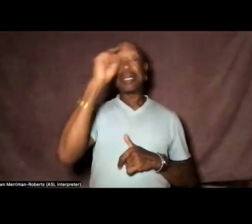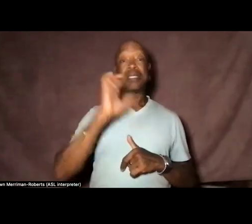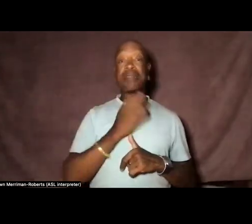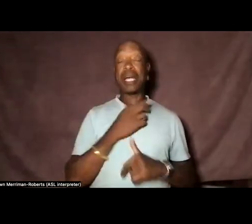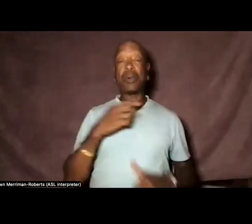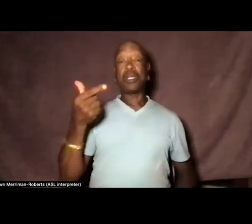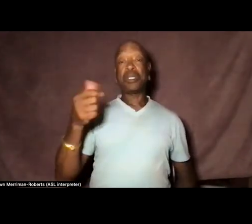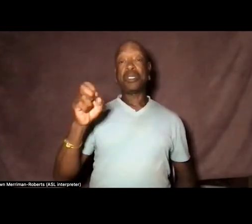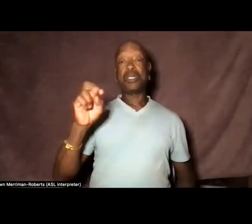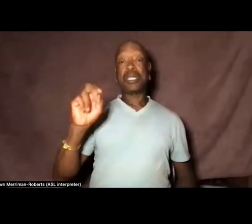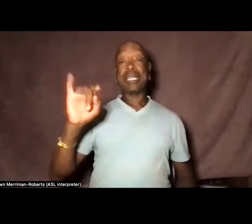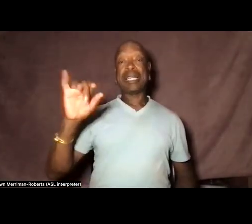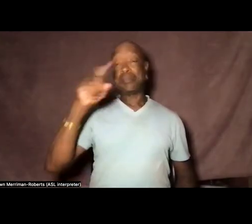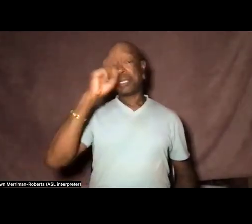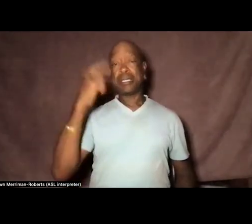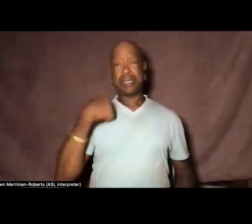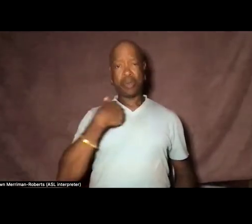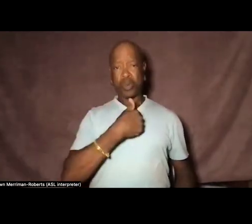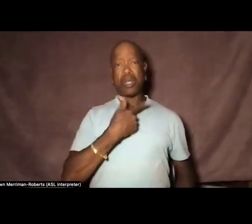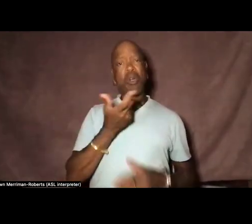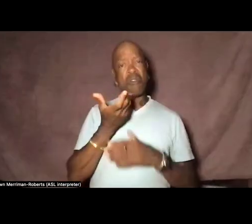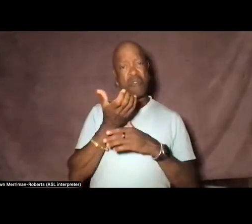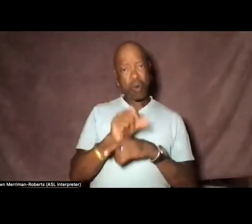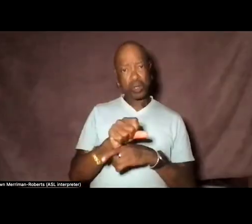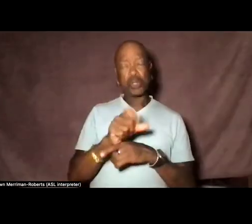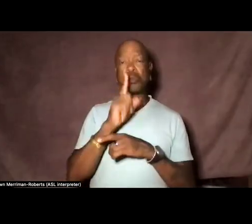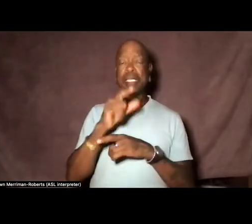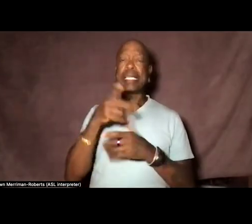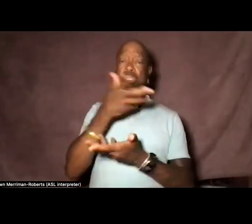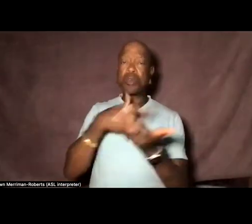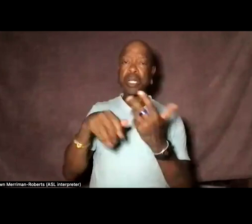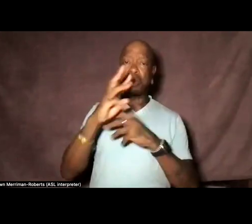way that we are forced to interact with the world around us and the ways that the systems in place